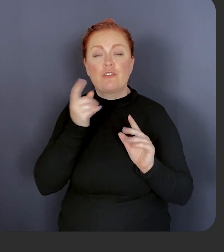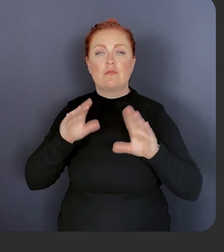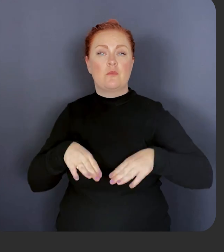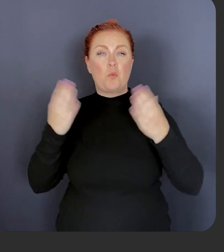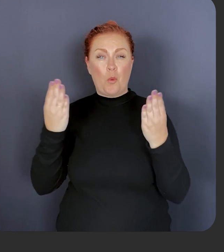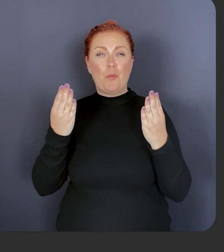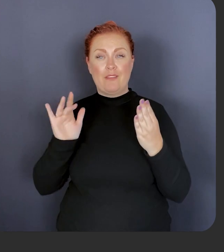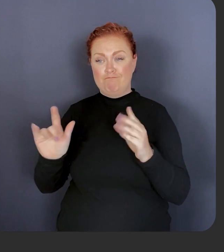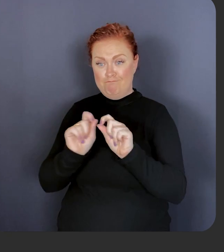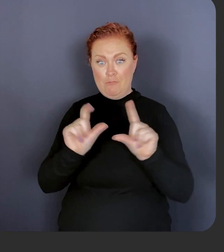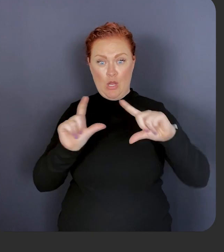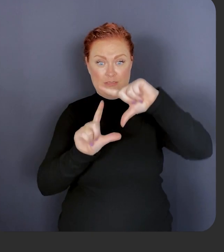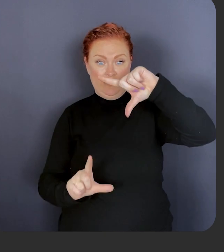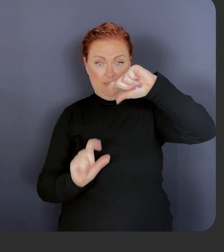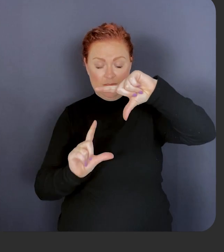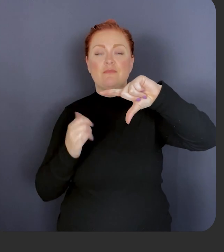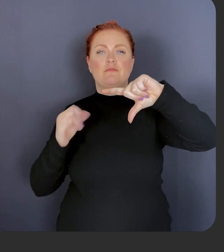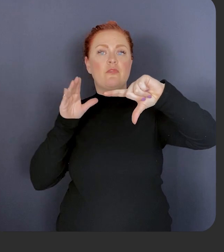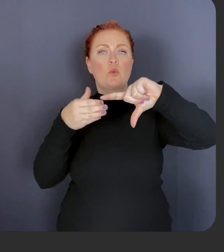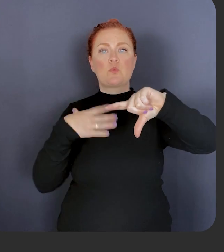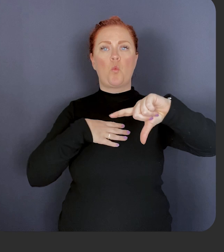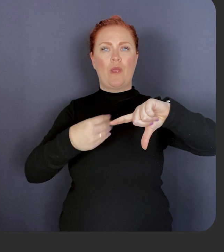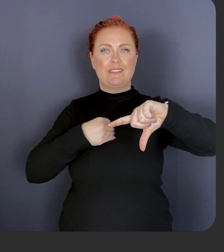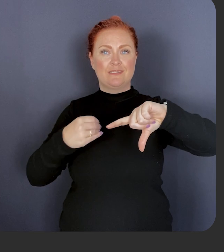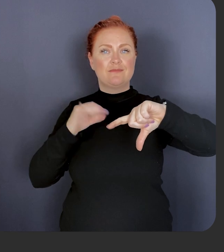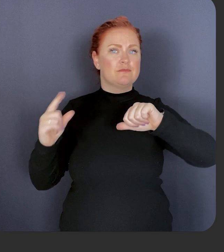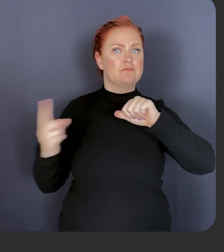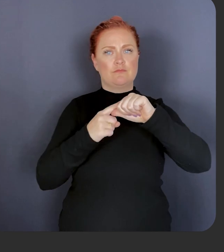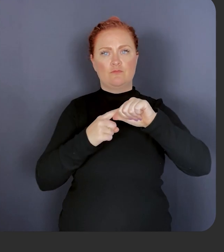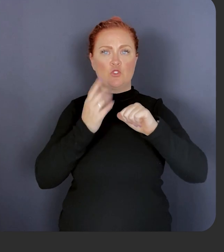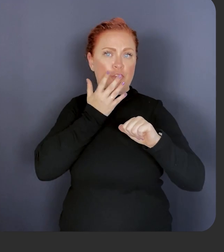and I opened the dialog, I'm now focused on white, the first color in that.